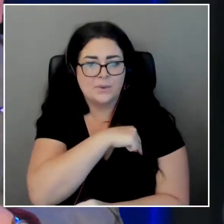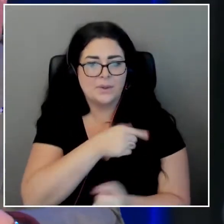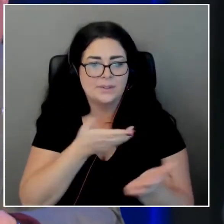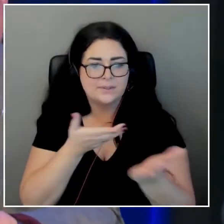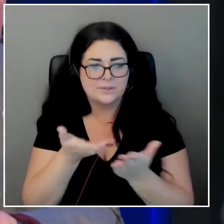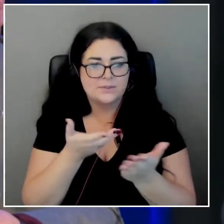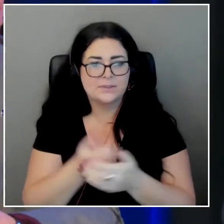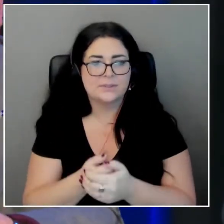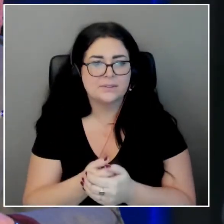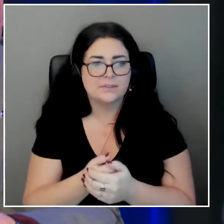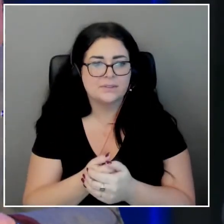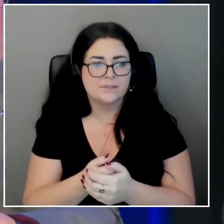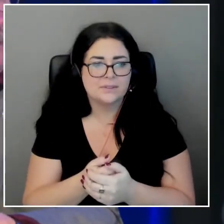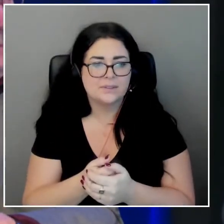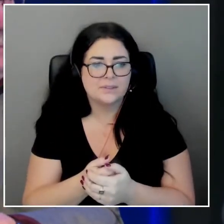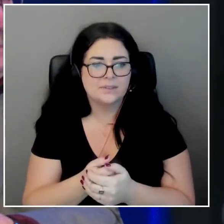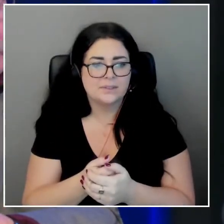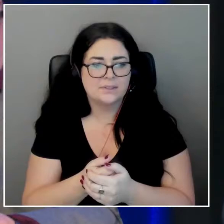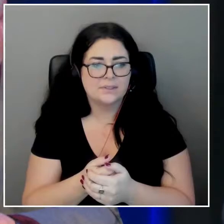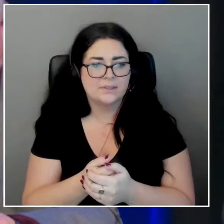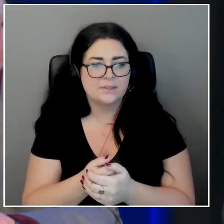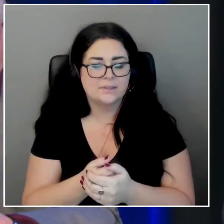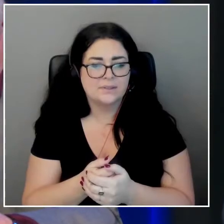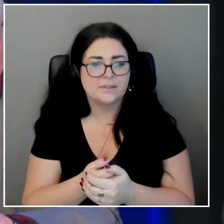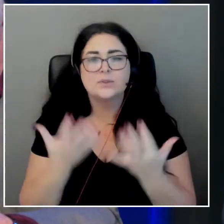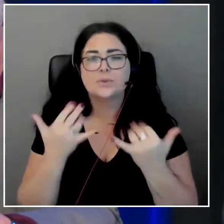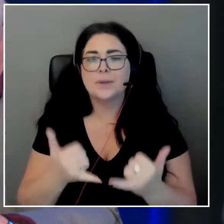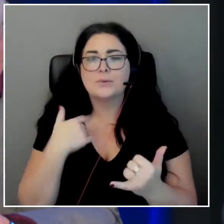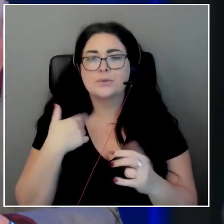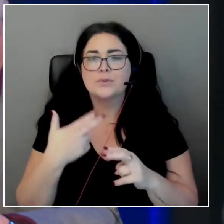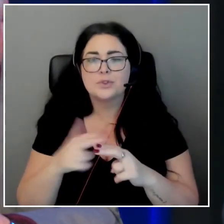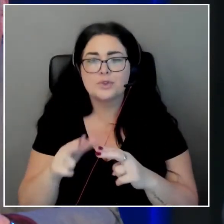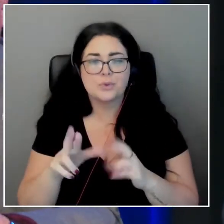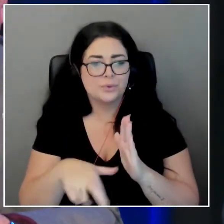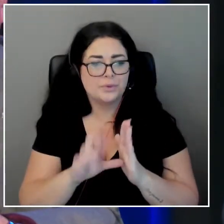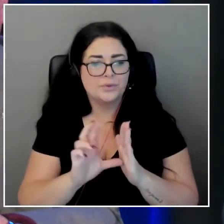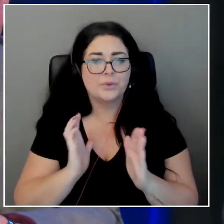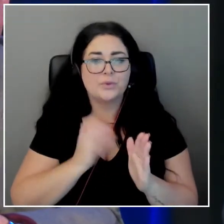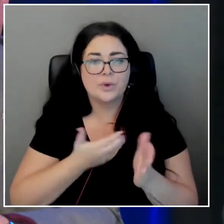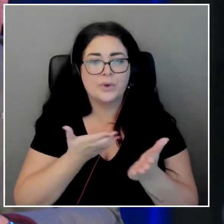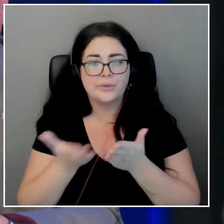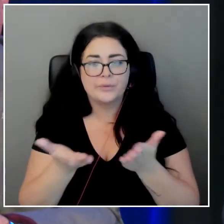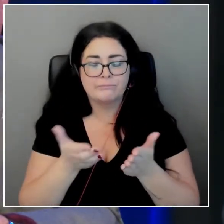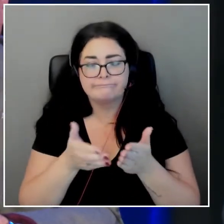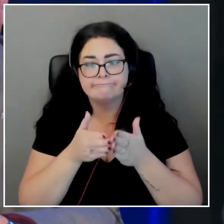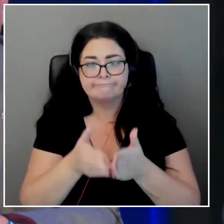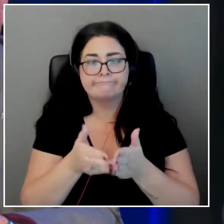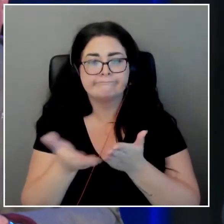I will begin this morning with a short overview of our ferry service for those who are not familiar with our organization.